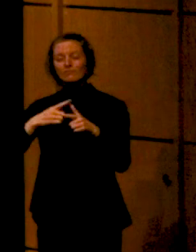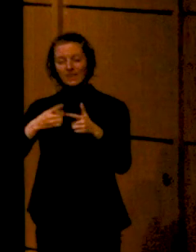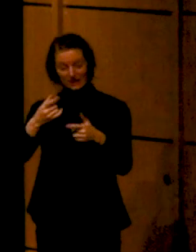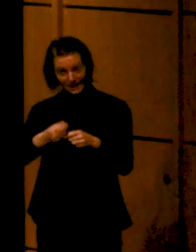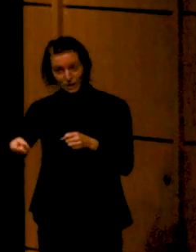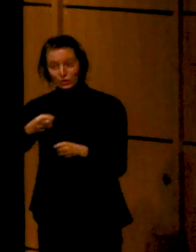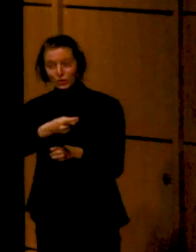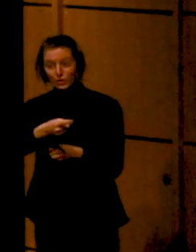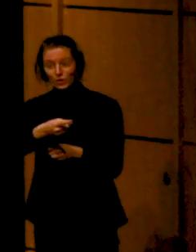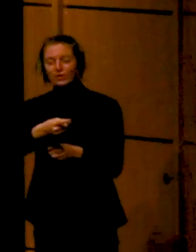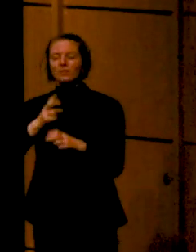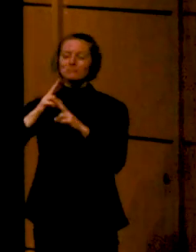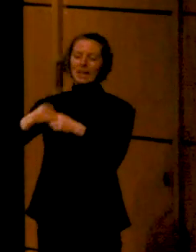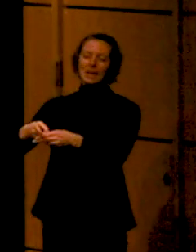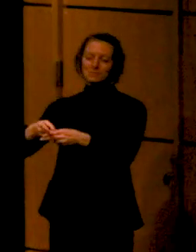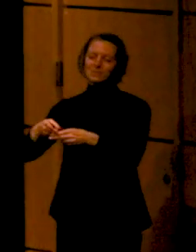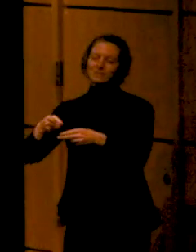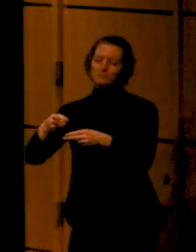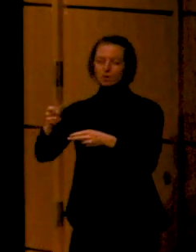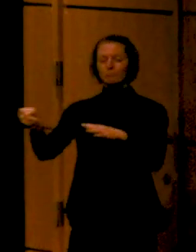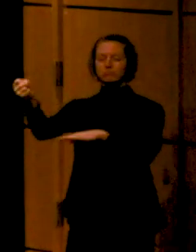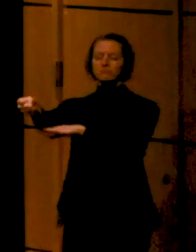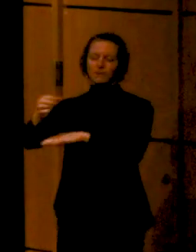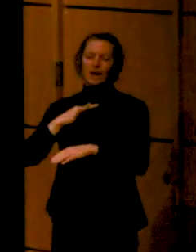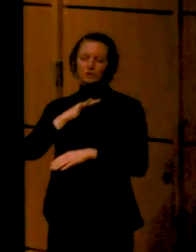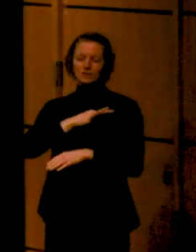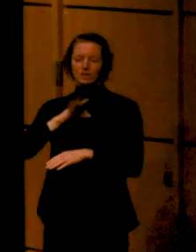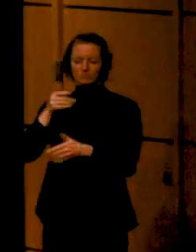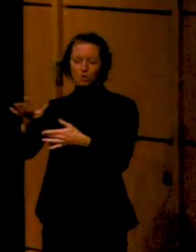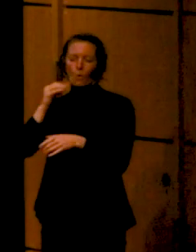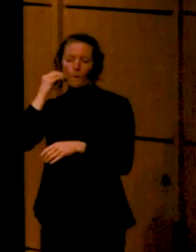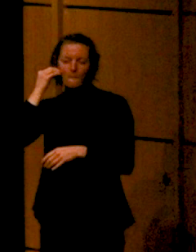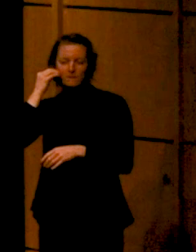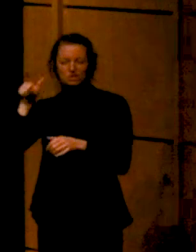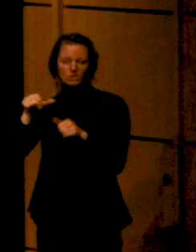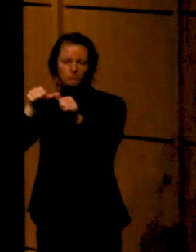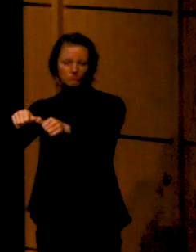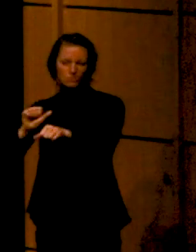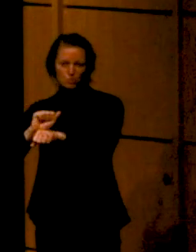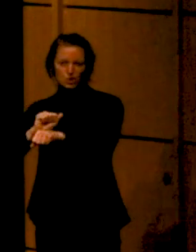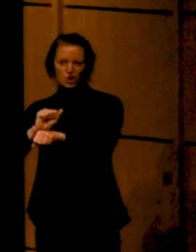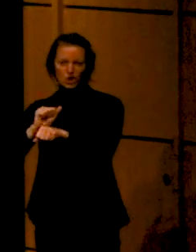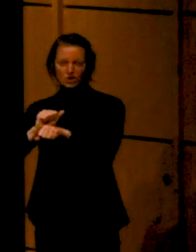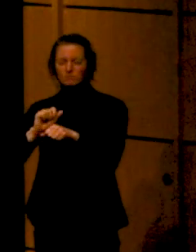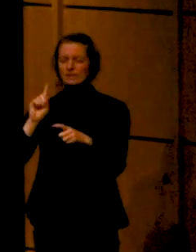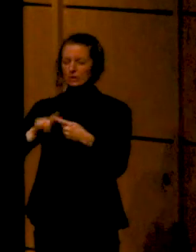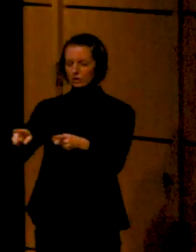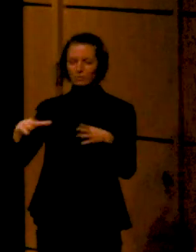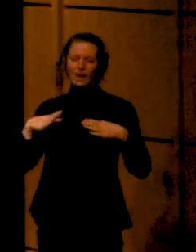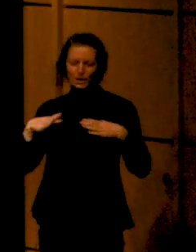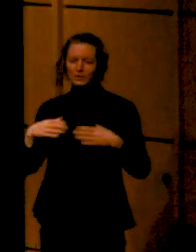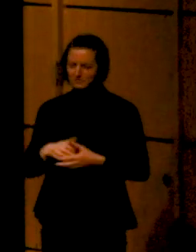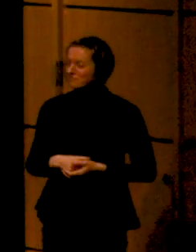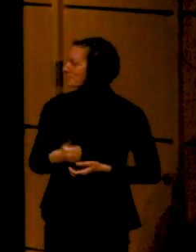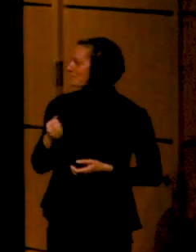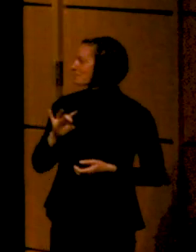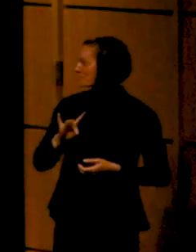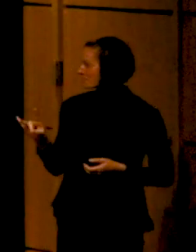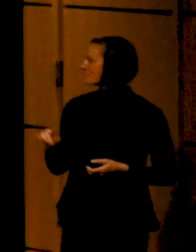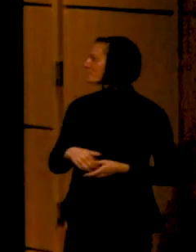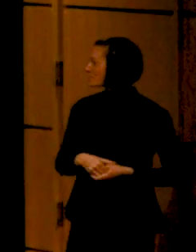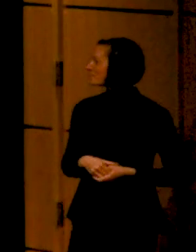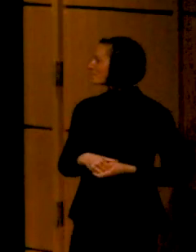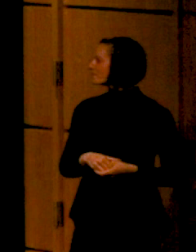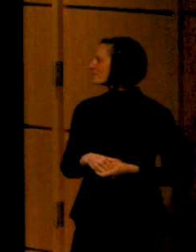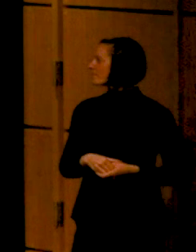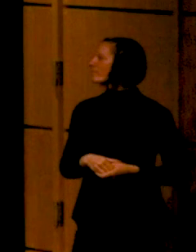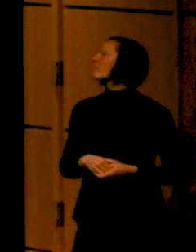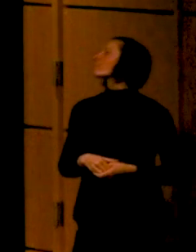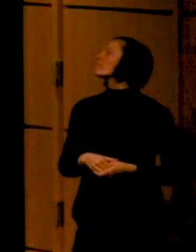Museum Art School where she worked until she retired in 1938.